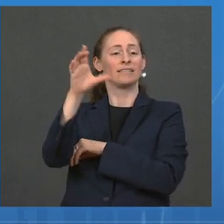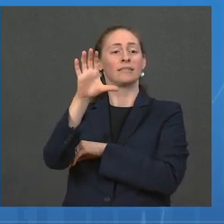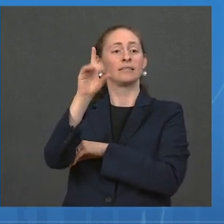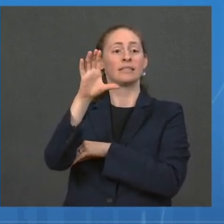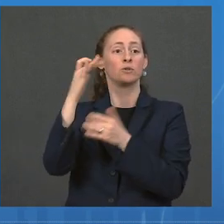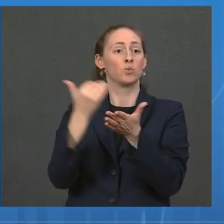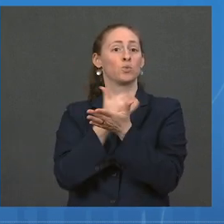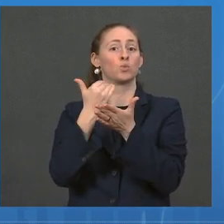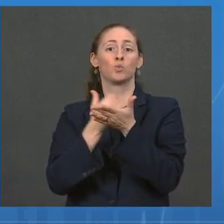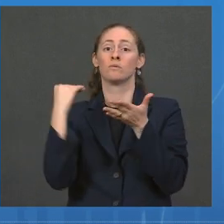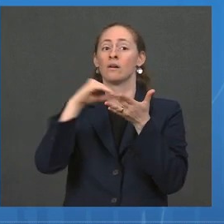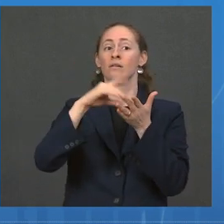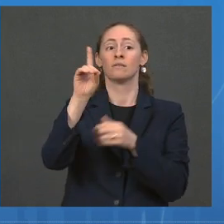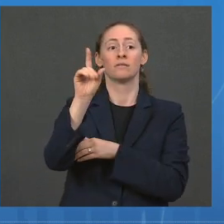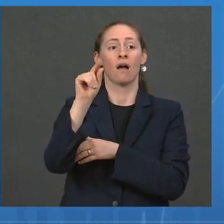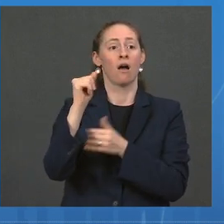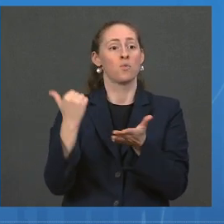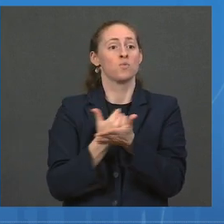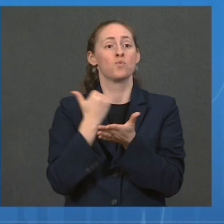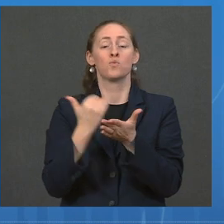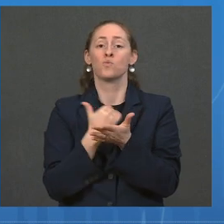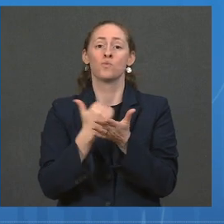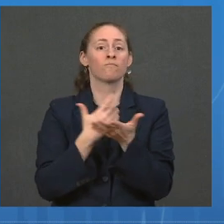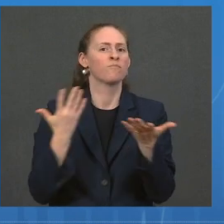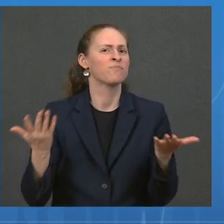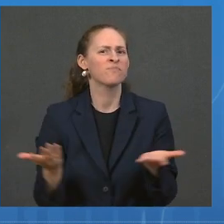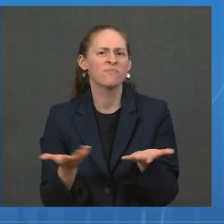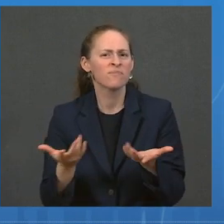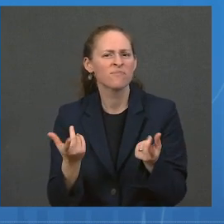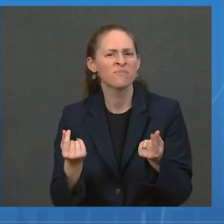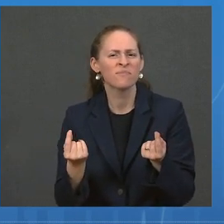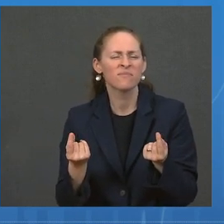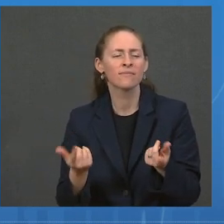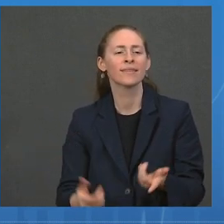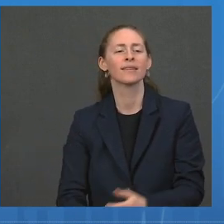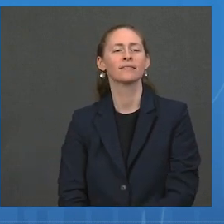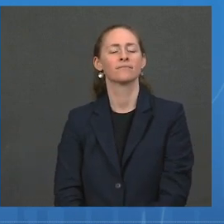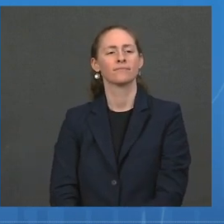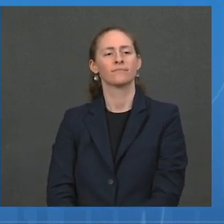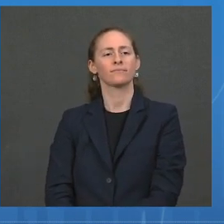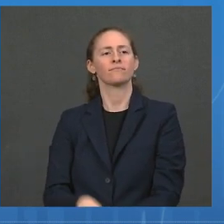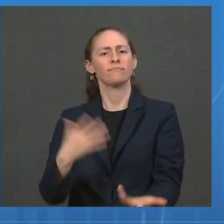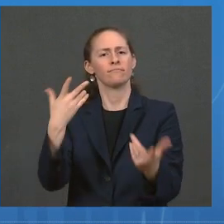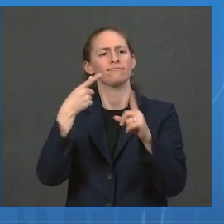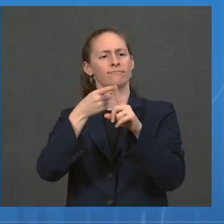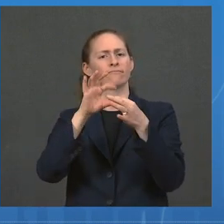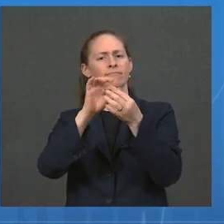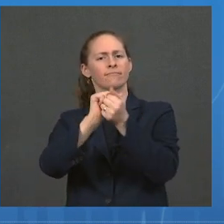that reports COVID-19 outcomes by vaccination status. Here you can see some of the data